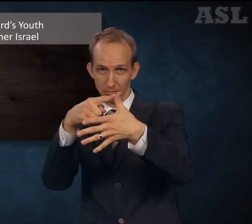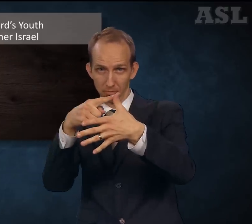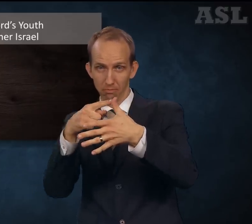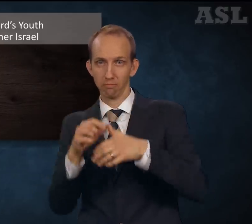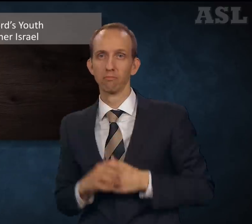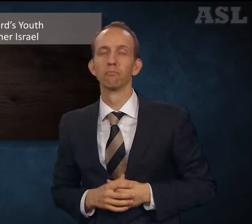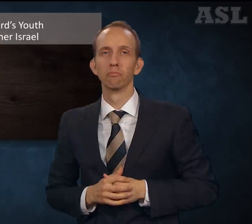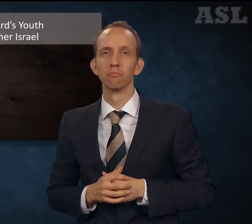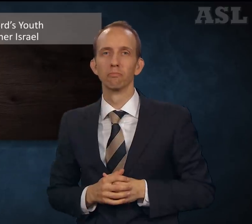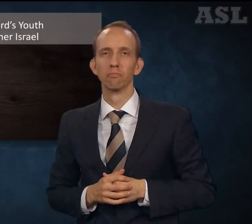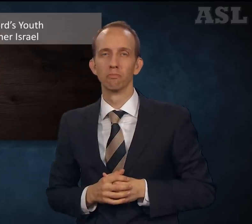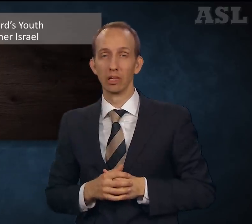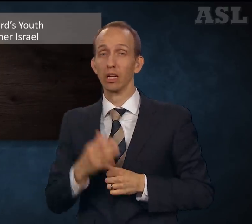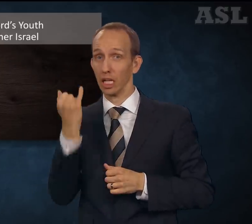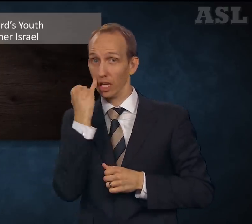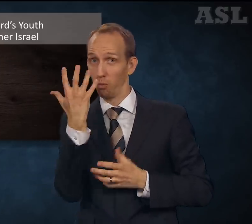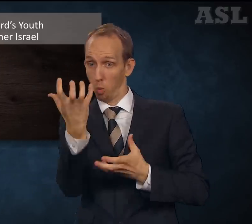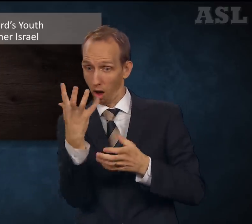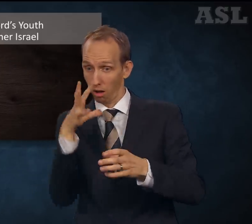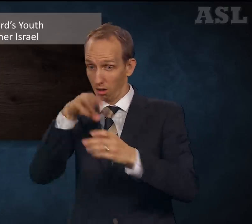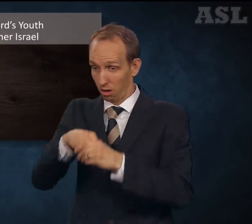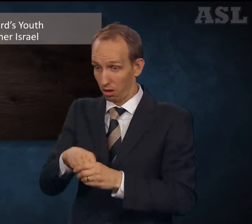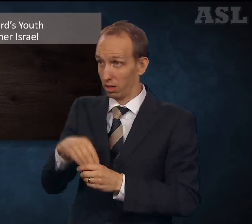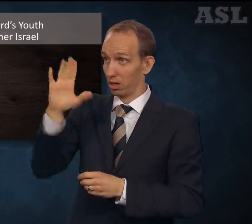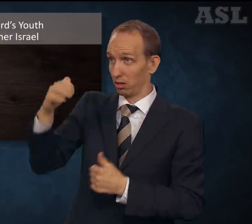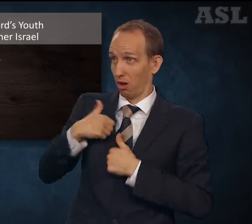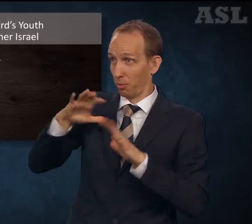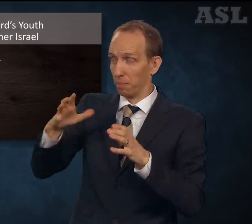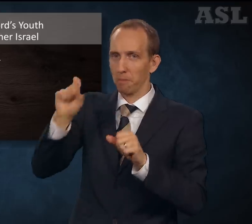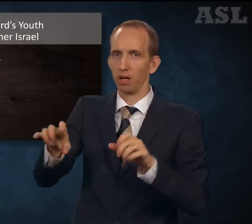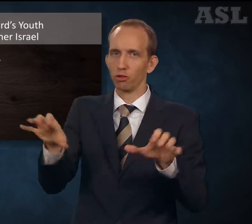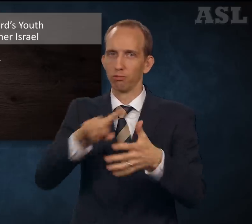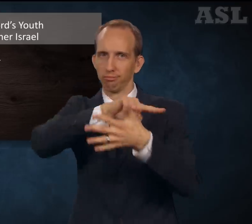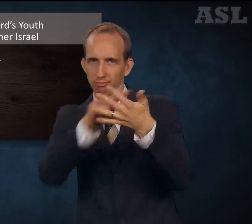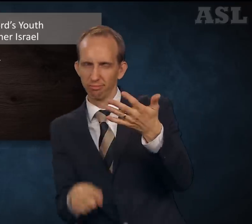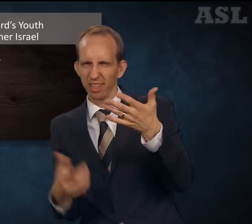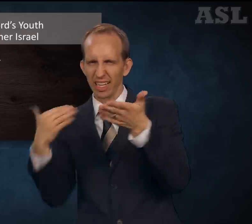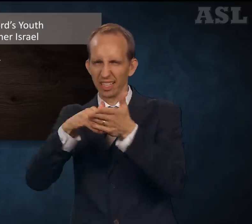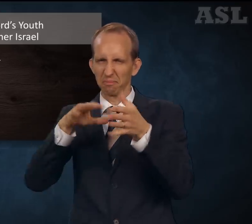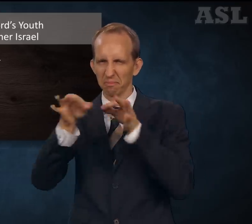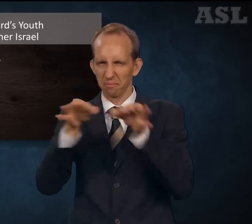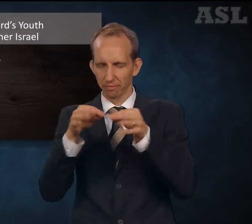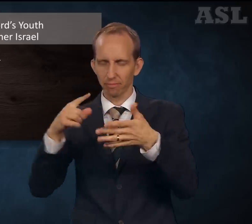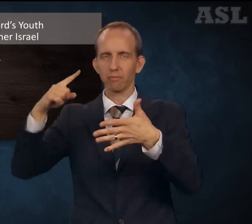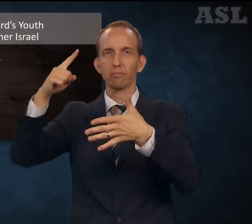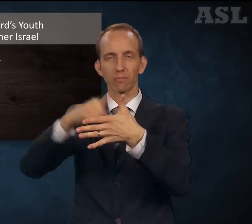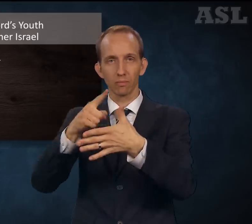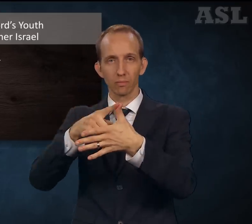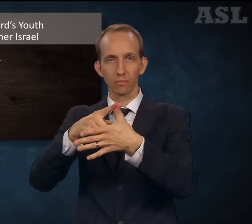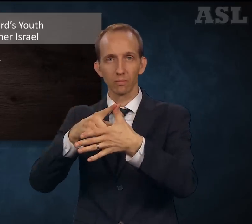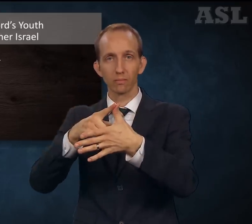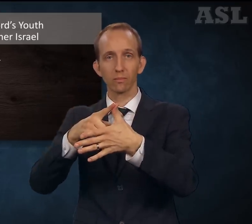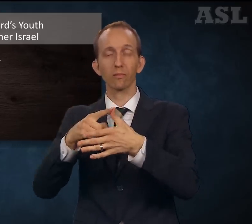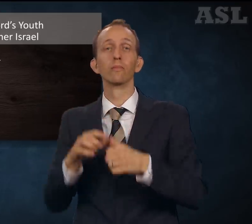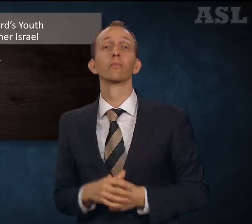LORD'S YOUTH BATTALION TO